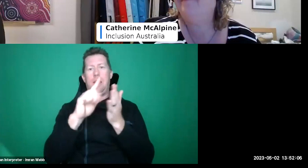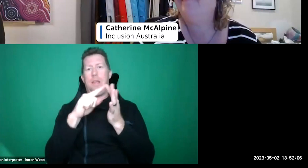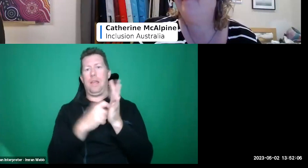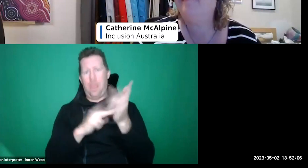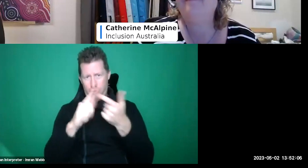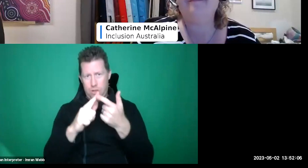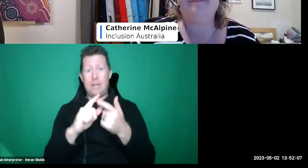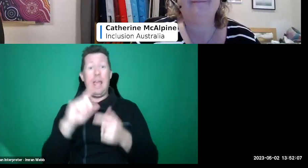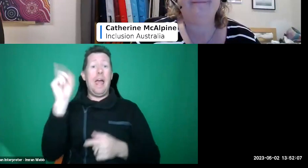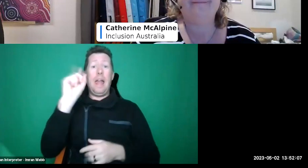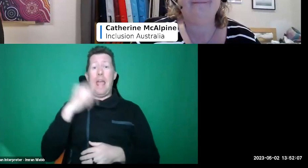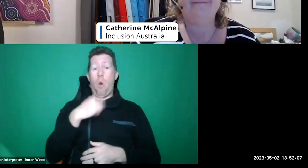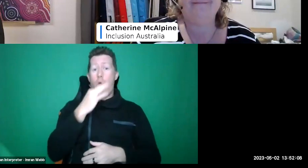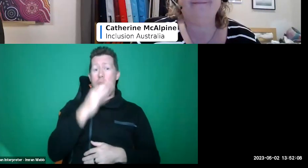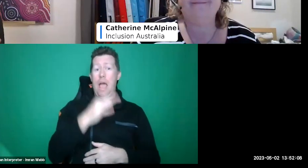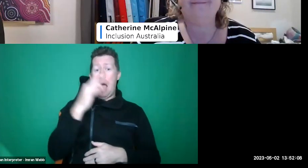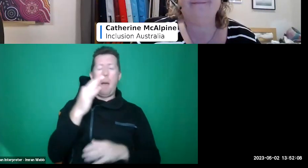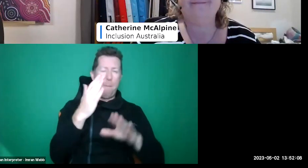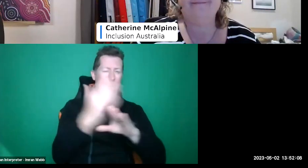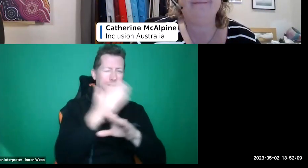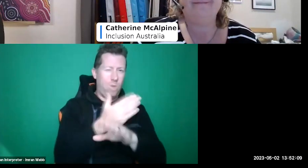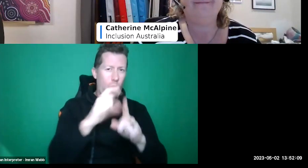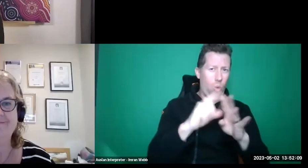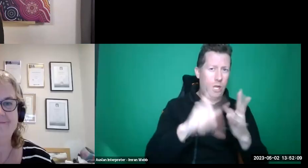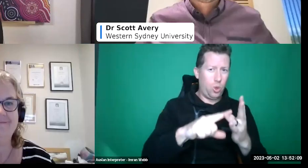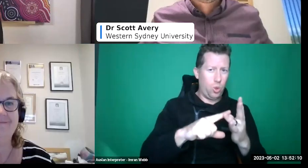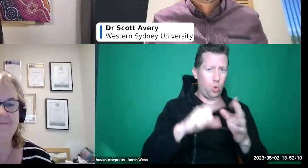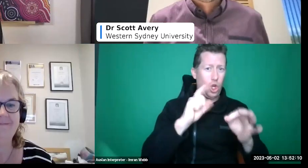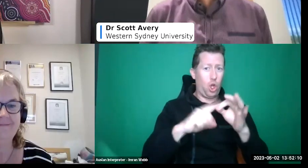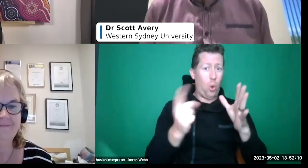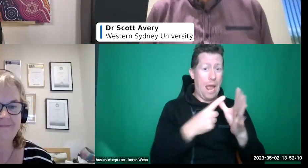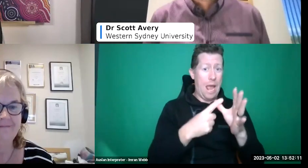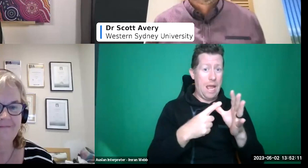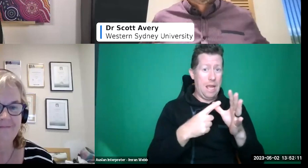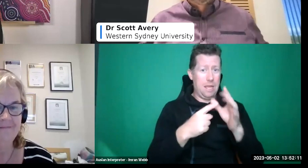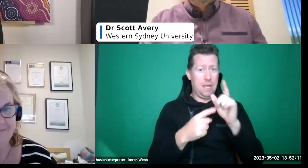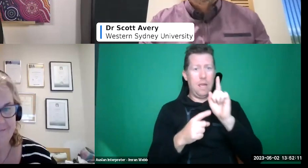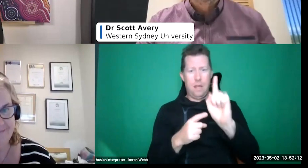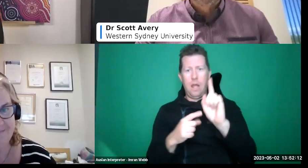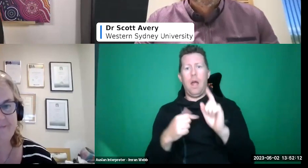Now, I'd like to go before we do a Q&A with Catherine as well. We will go to Dr.